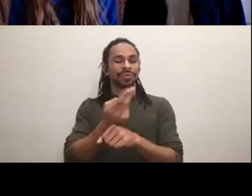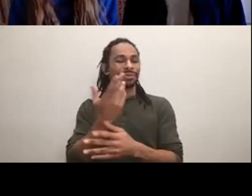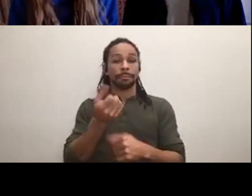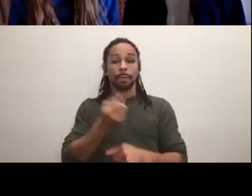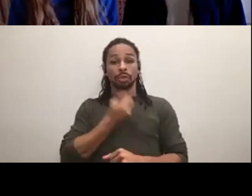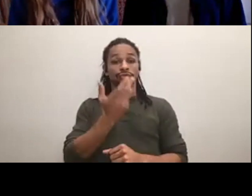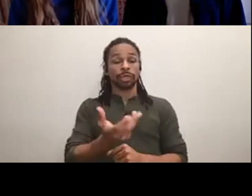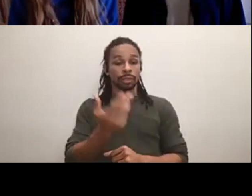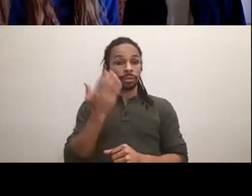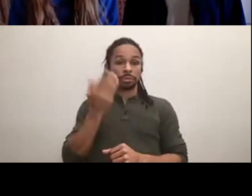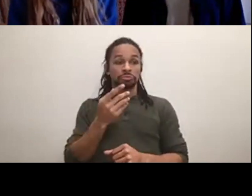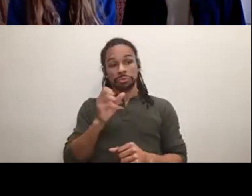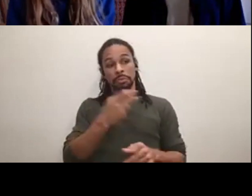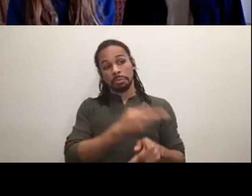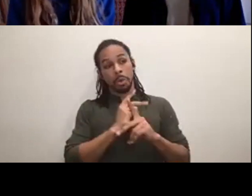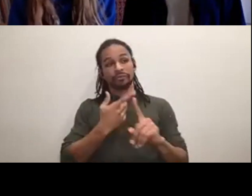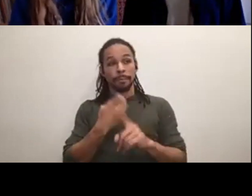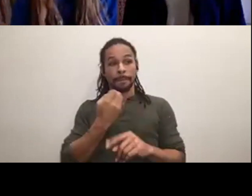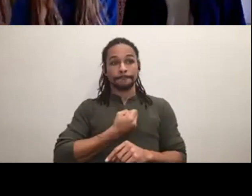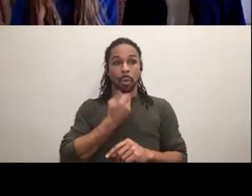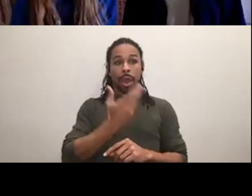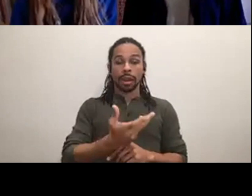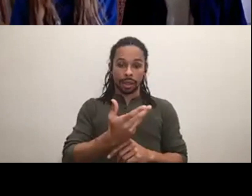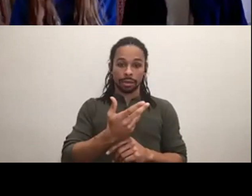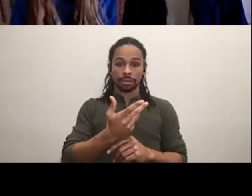much, Nat. >> Yea, this is Cavar, that's my Tumblr. Also